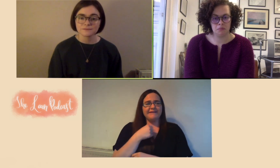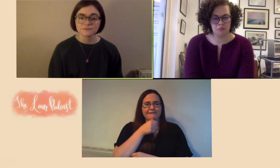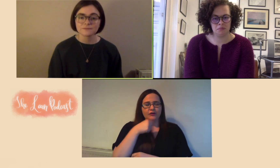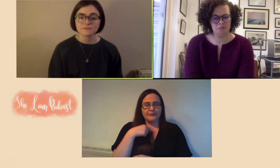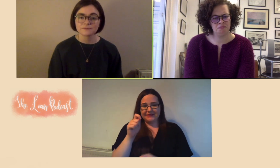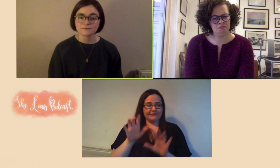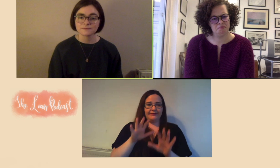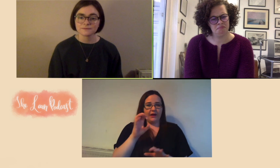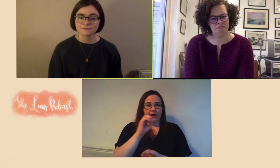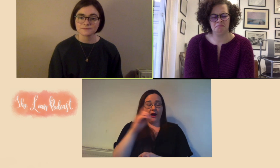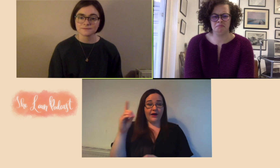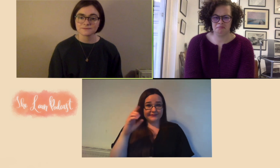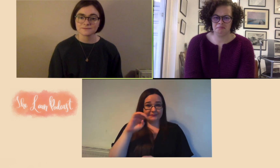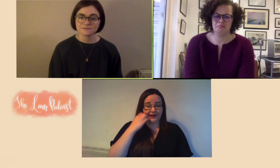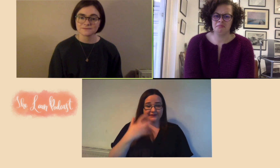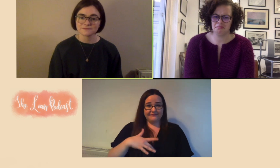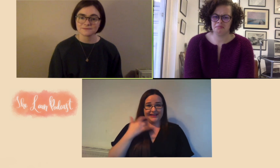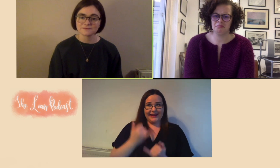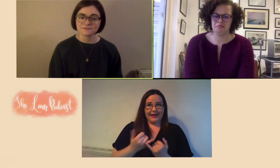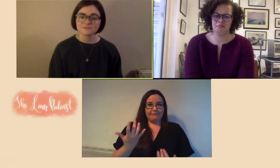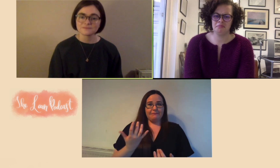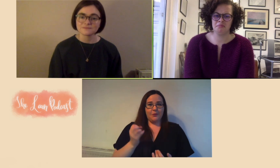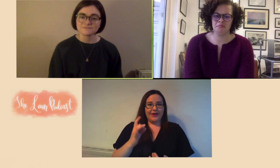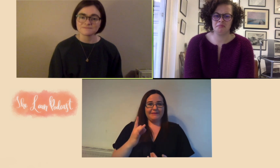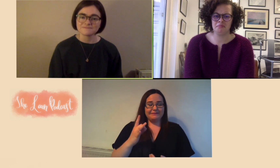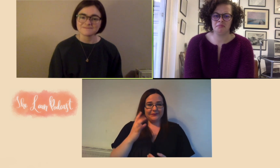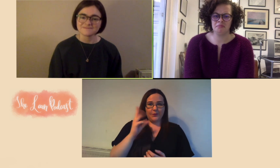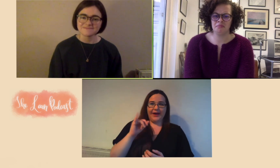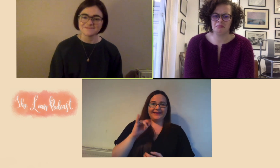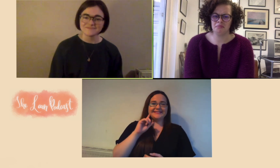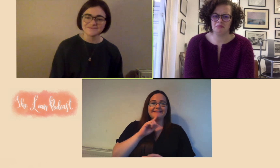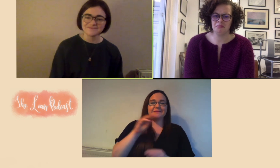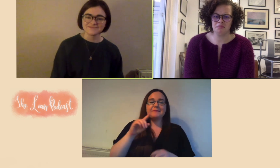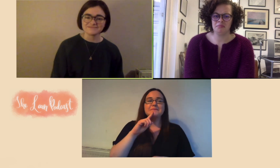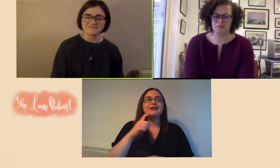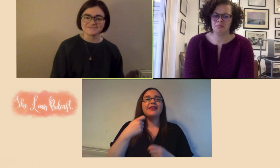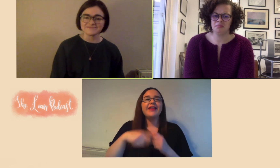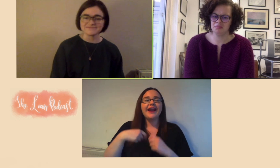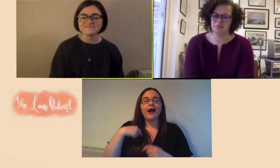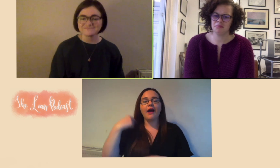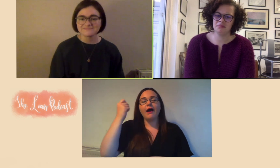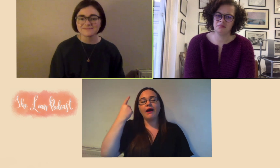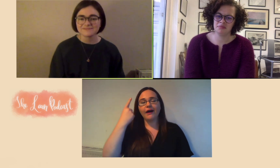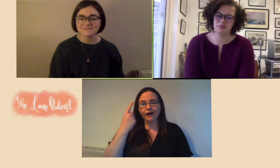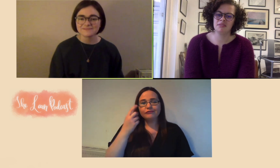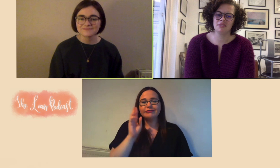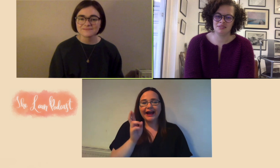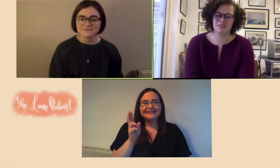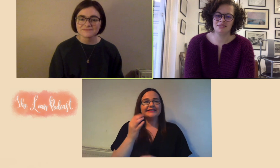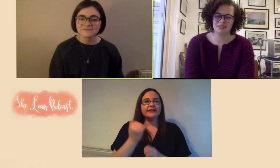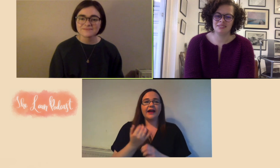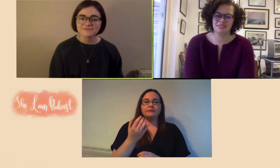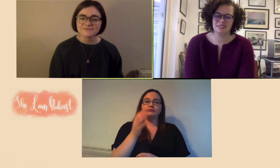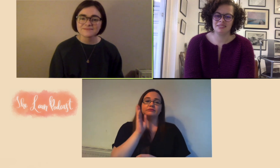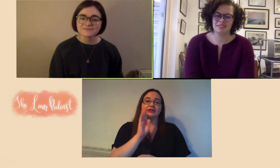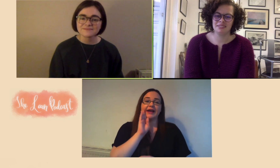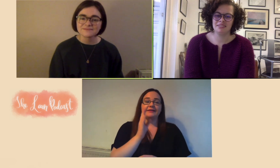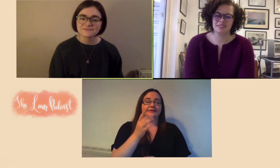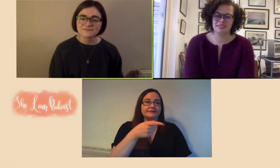they told all the hearing people to turn off their camera. And just to leave the camera on for the deaf participants and the interpreters.